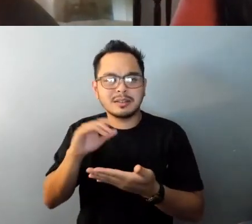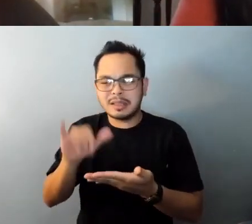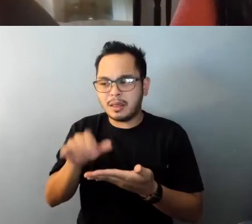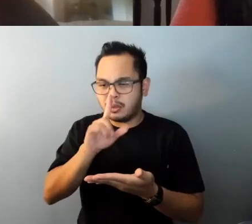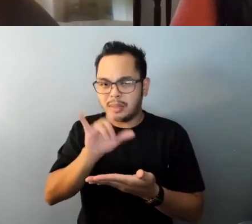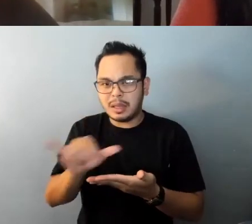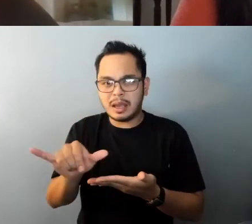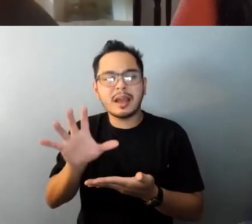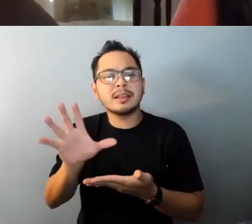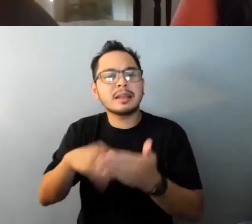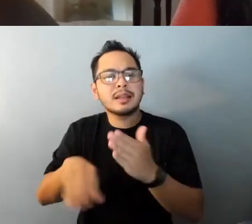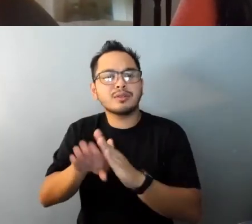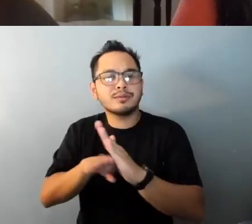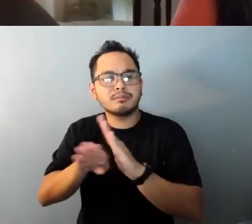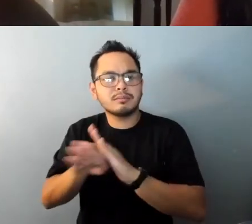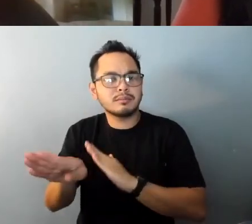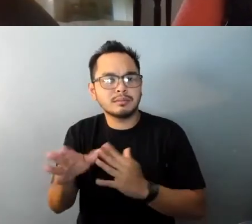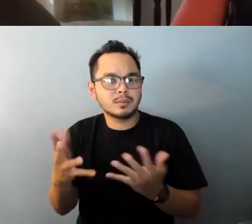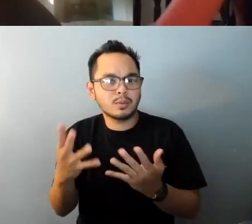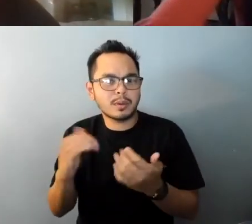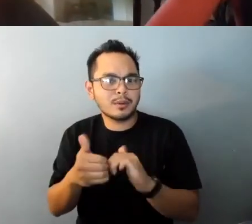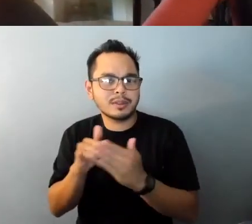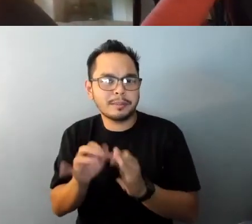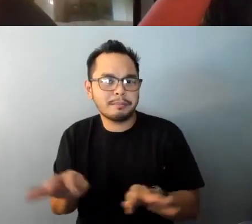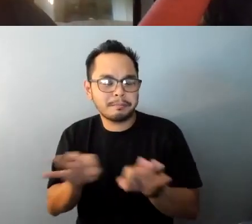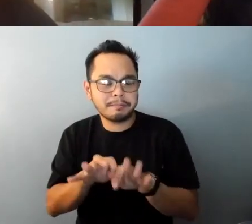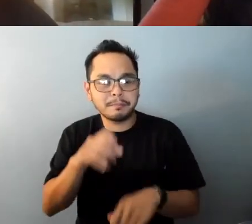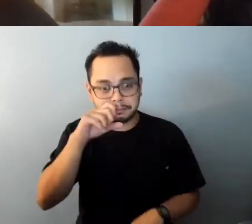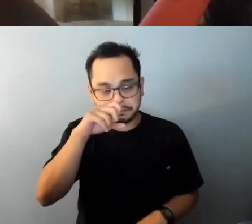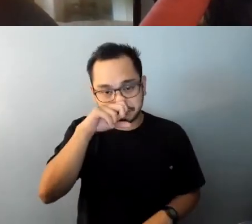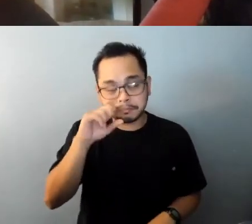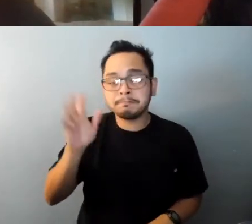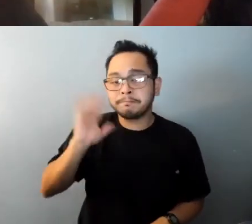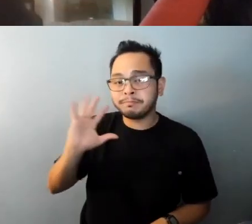I went to a lot of queer clubs back in the